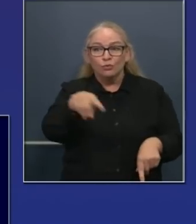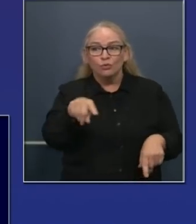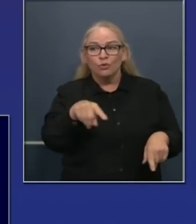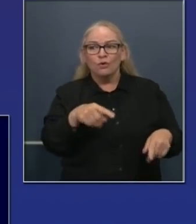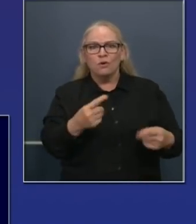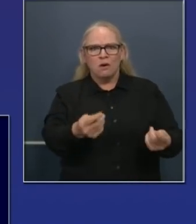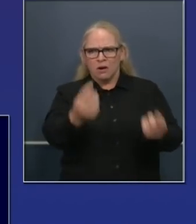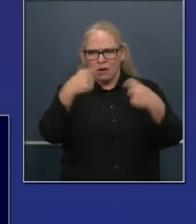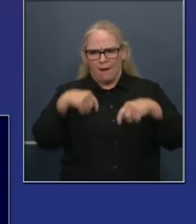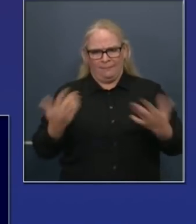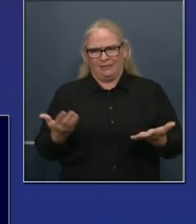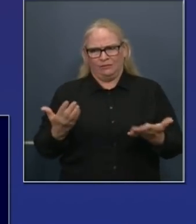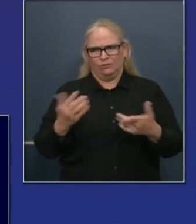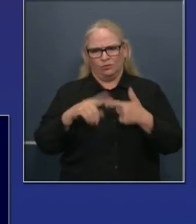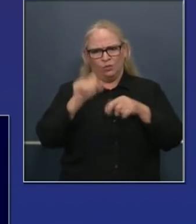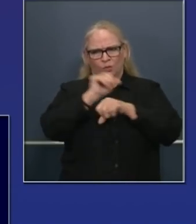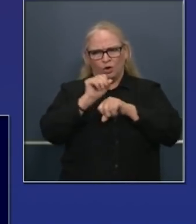OPPORTUNITIES IN THAT SPACE AND